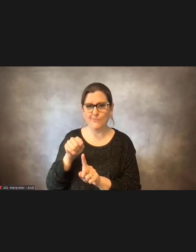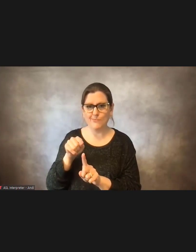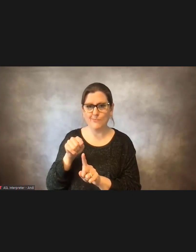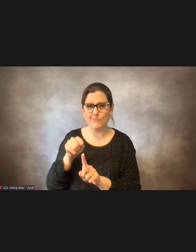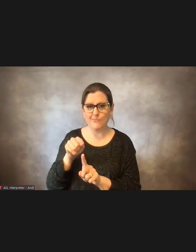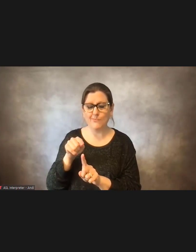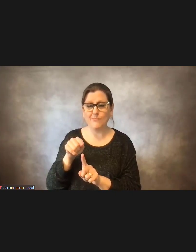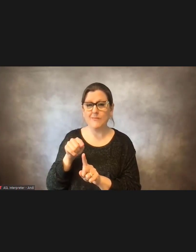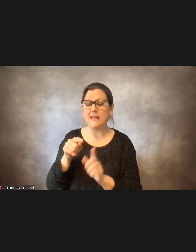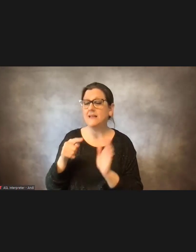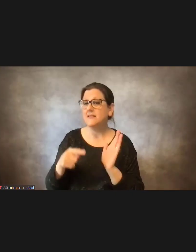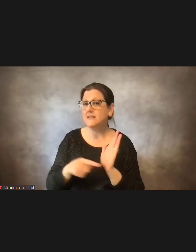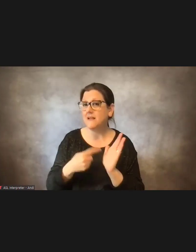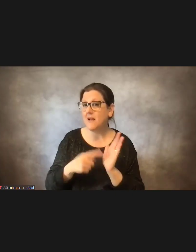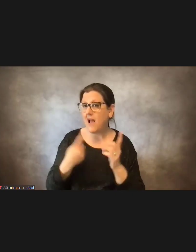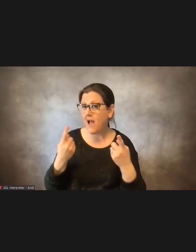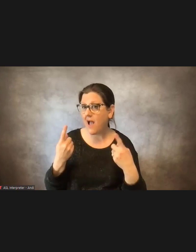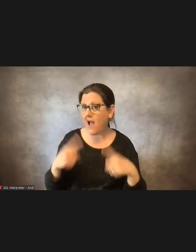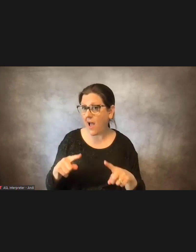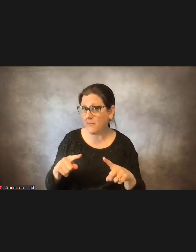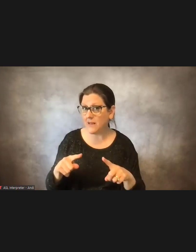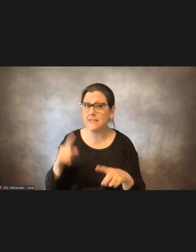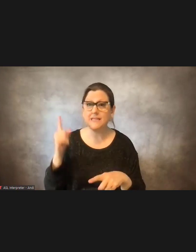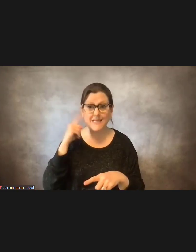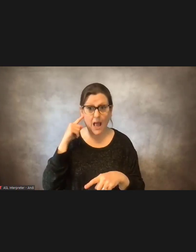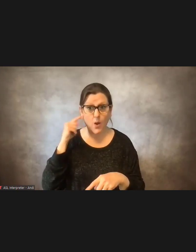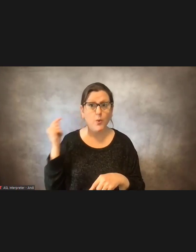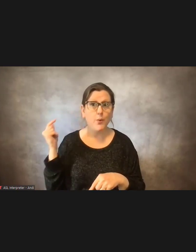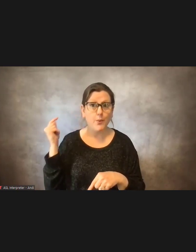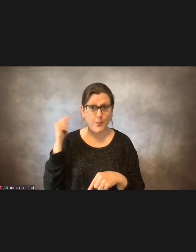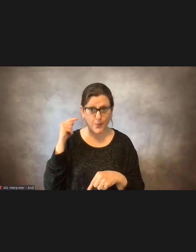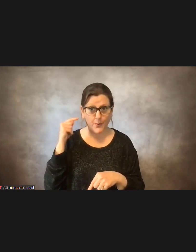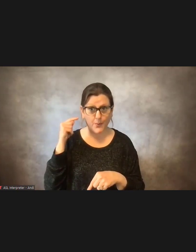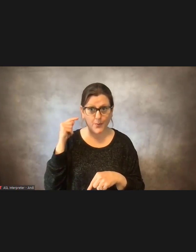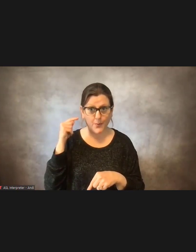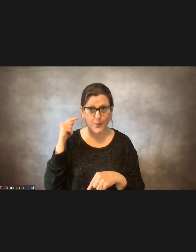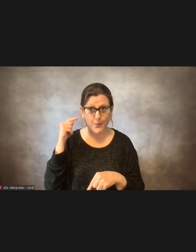Now, in some instances, the sound travels through the outer and